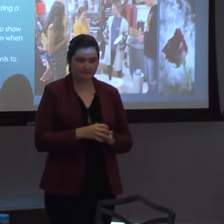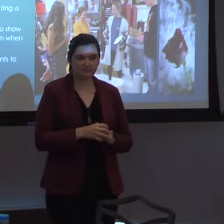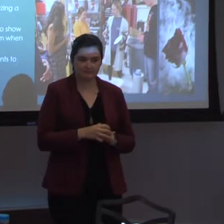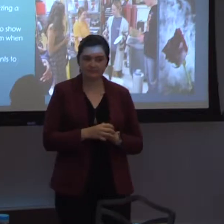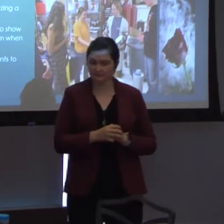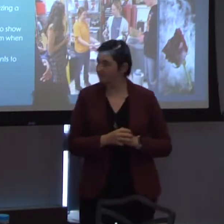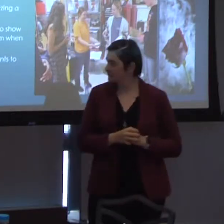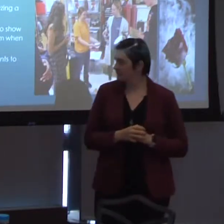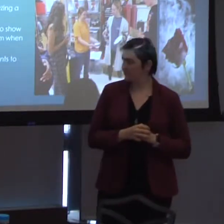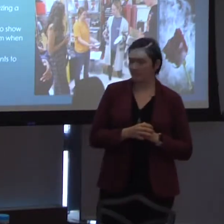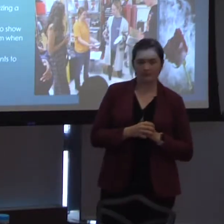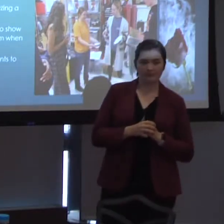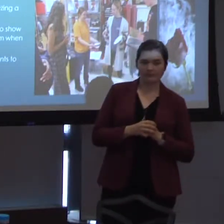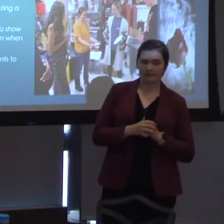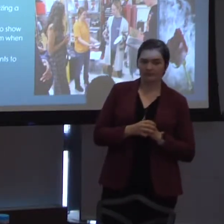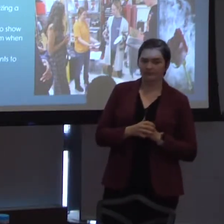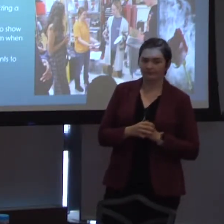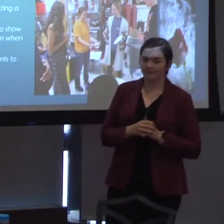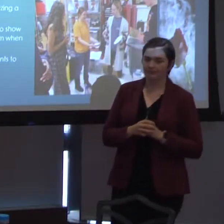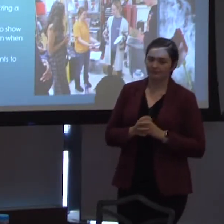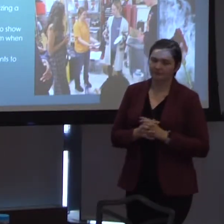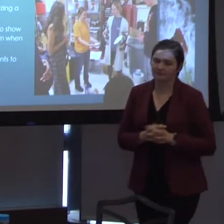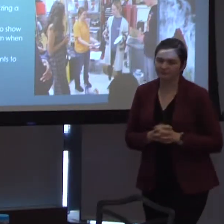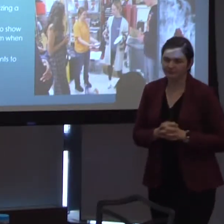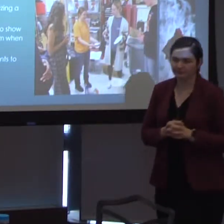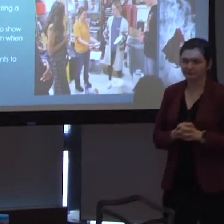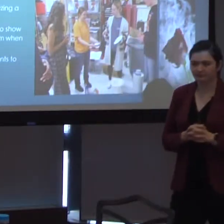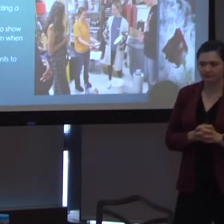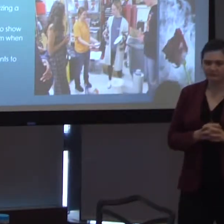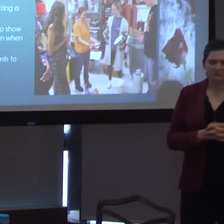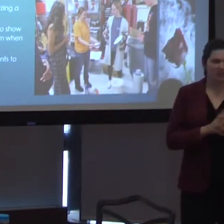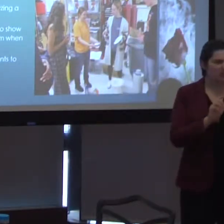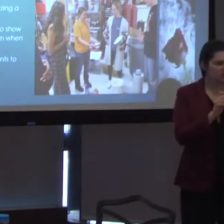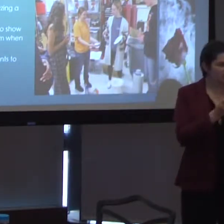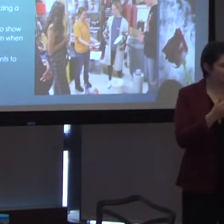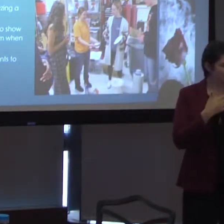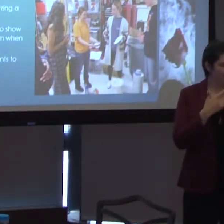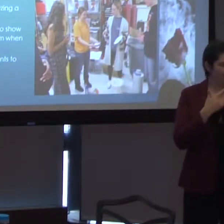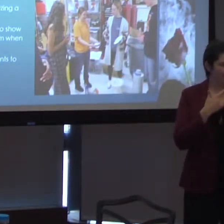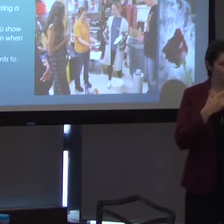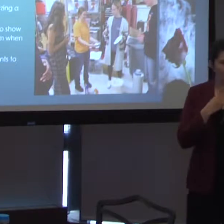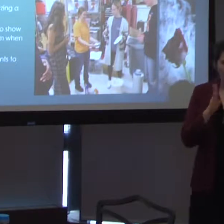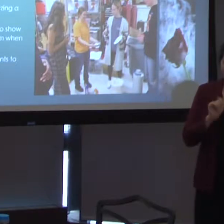it kind of changes the elasticity of the ball, and it becomes very hard.